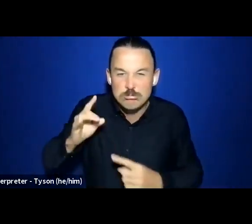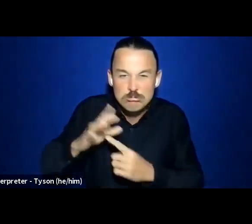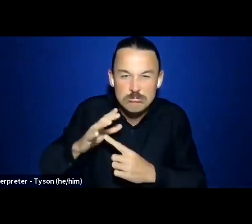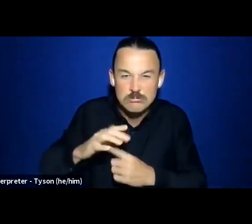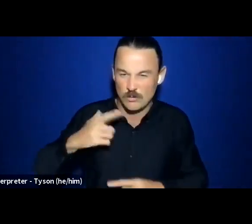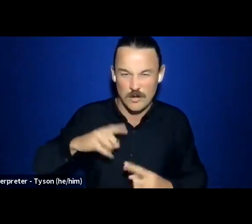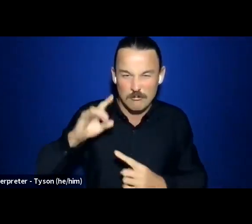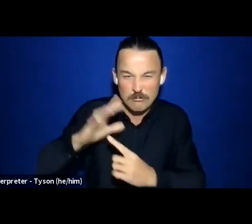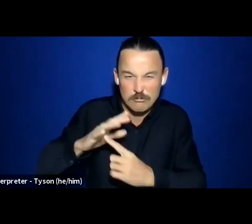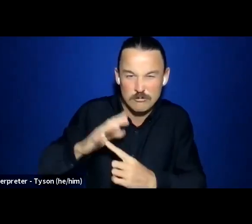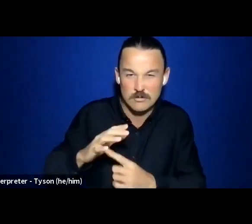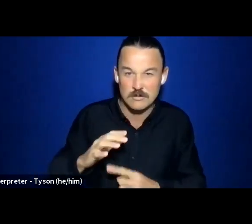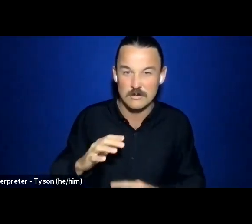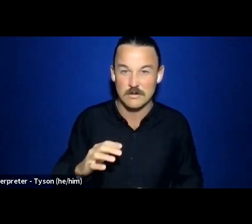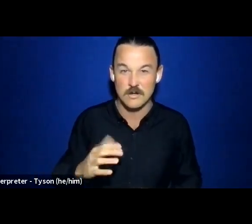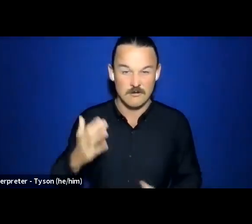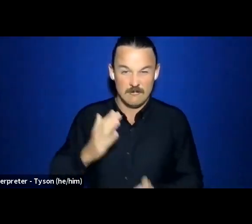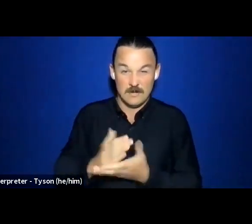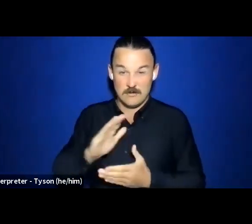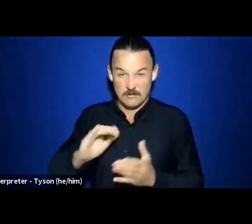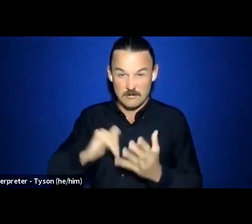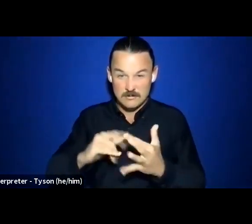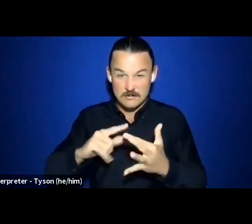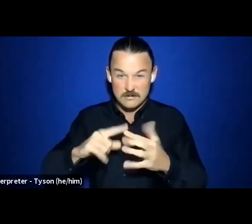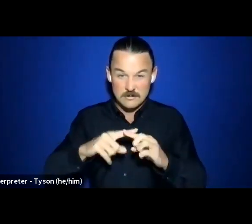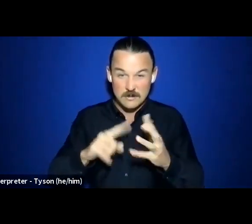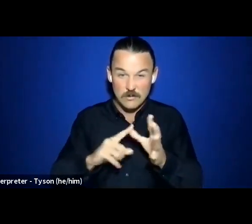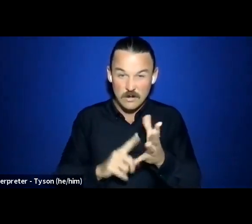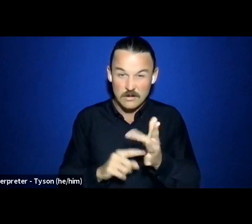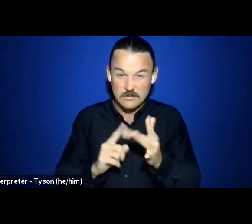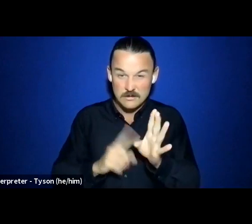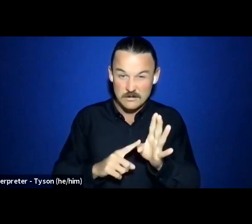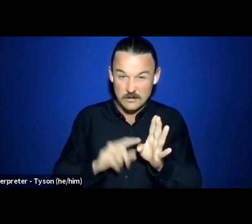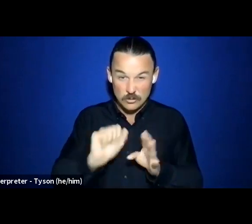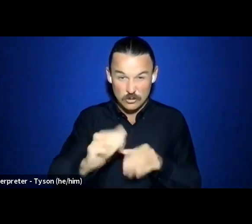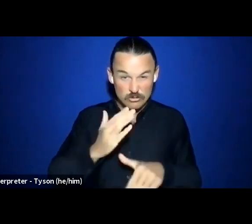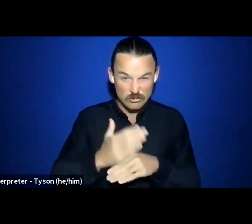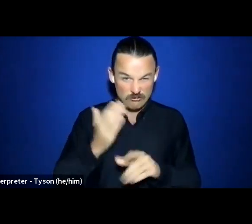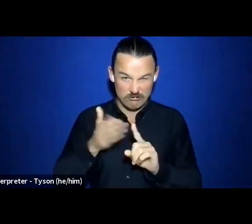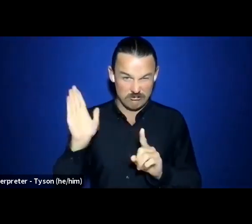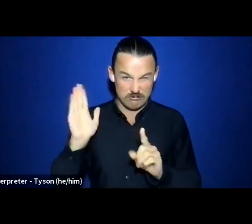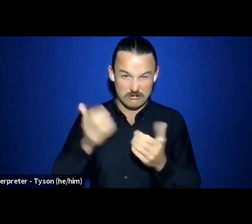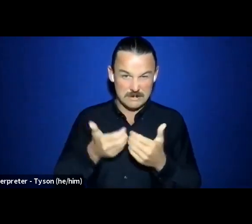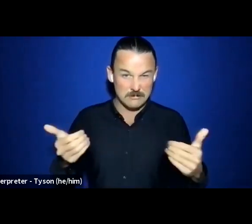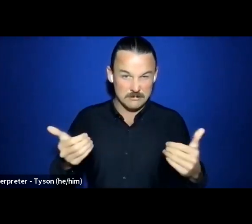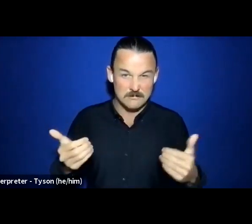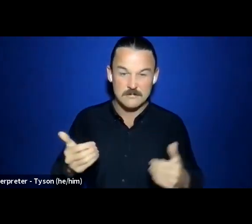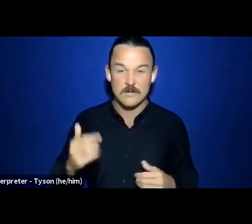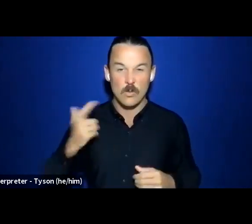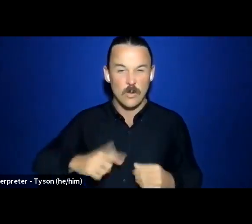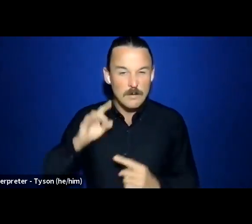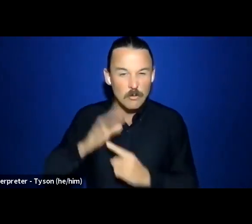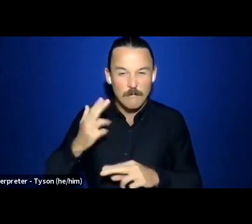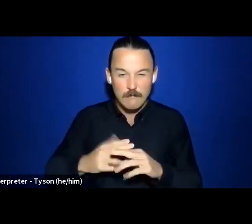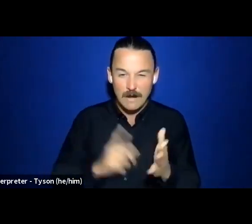And now some people might ask, Why does that matter. Why does it matter to me when my sexuality has nothing to do with my job. Why does it matter for out Why does it matter for our LGBT